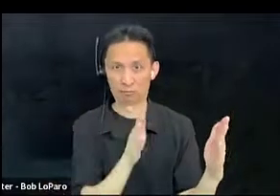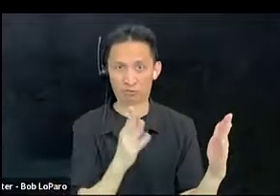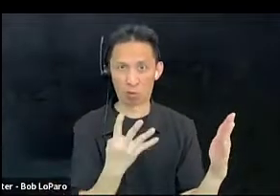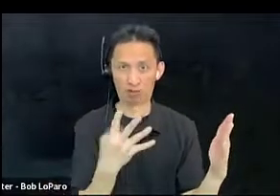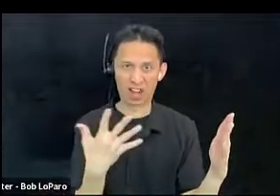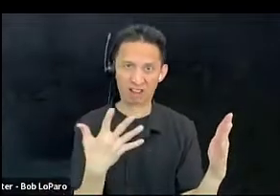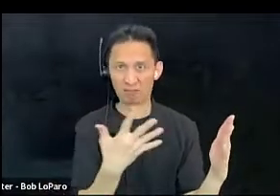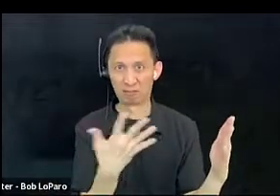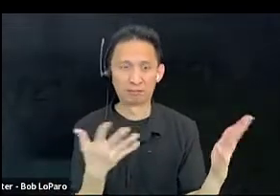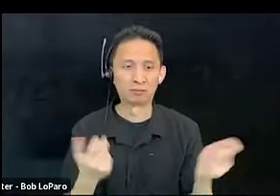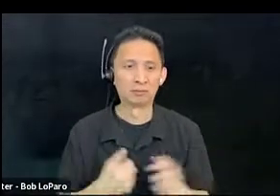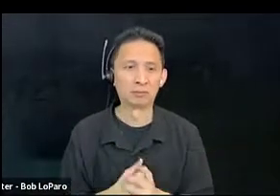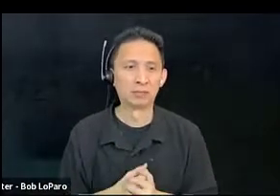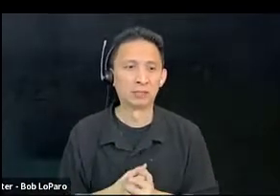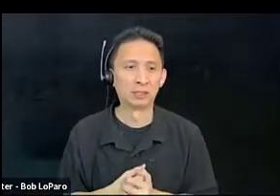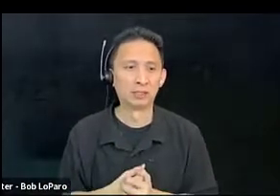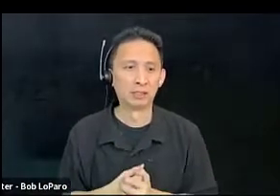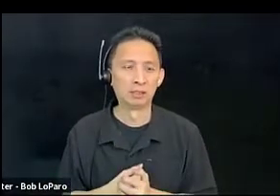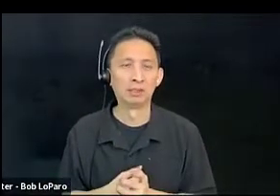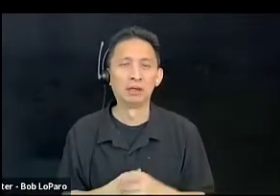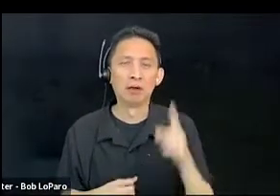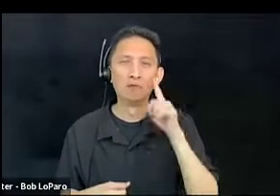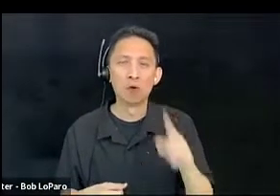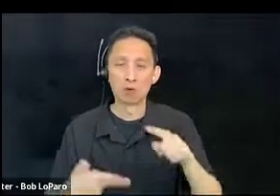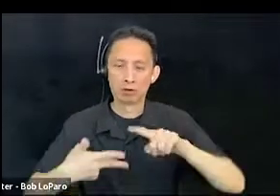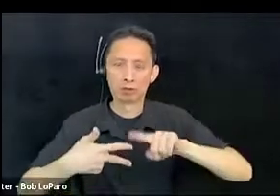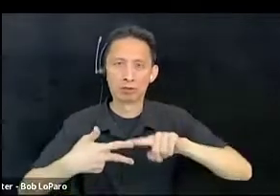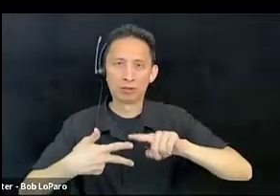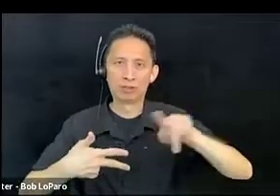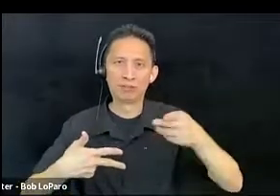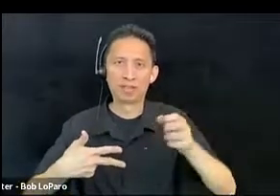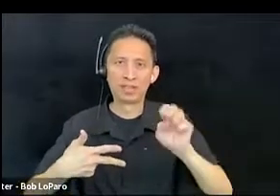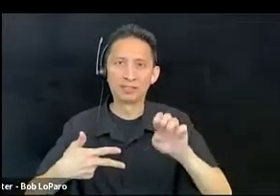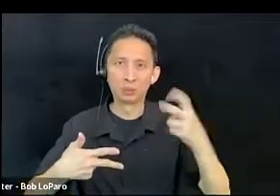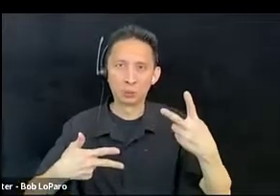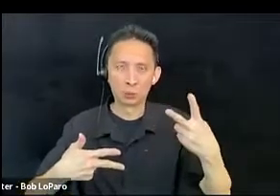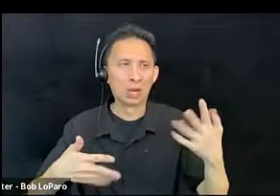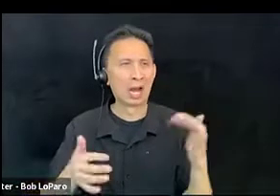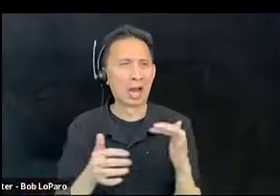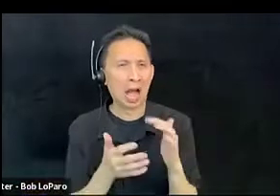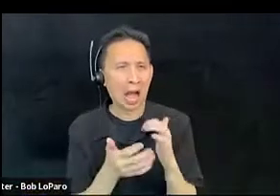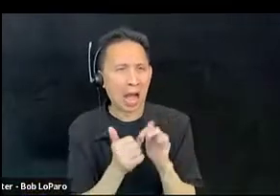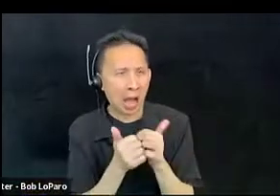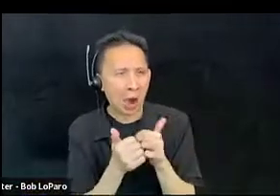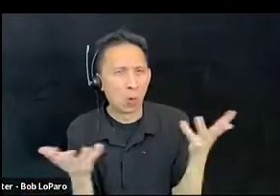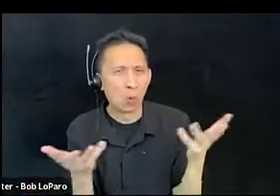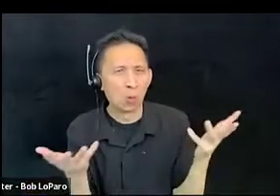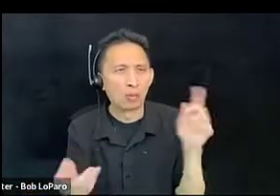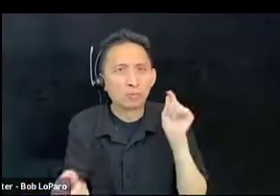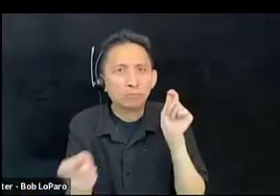is what do I need to adapt in this child's day? And in this context, in the child's communication system,